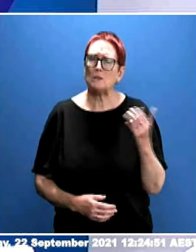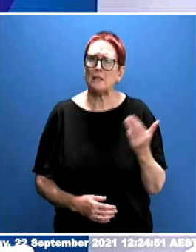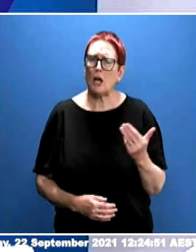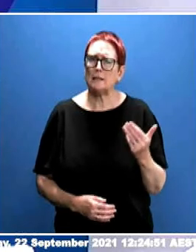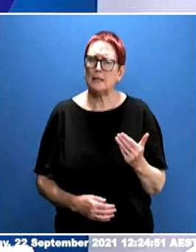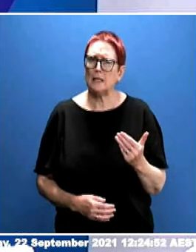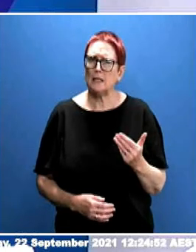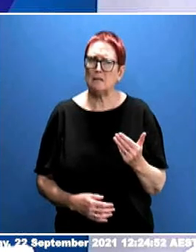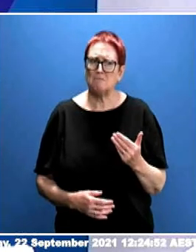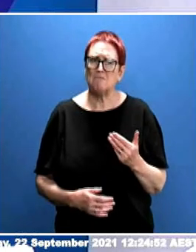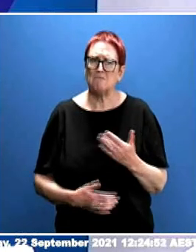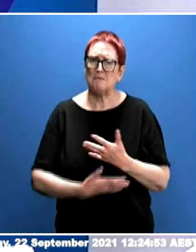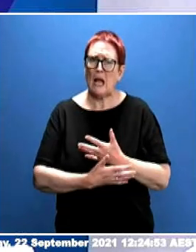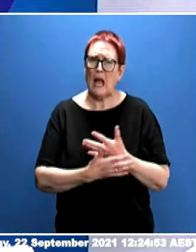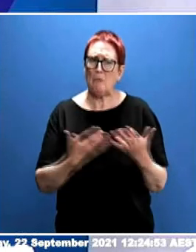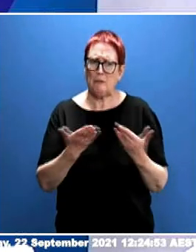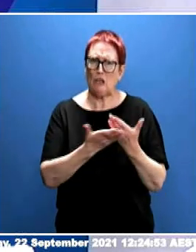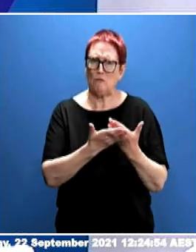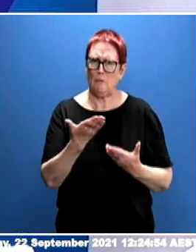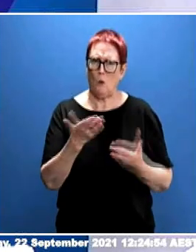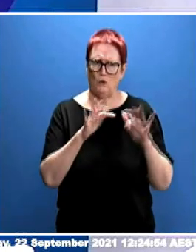a rather detailed report was prepared